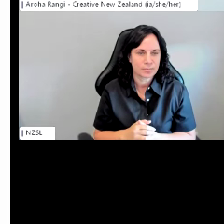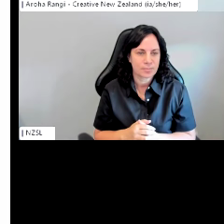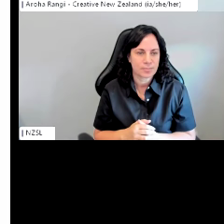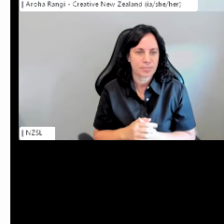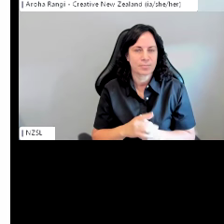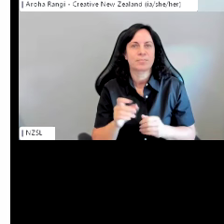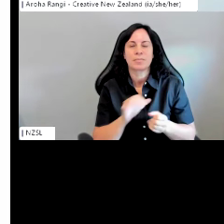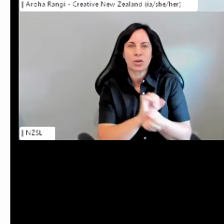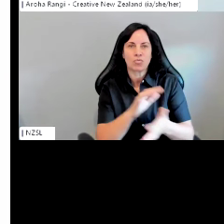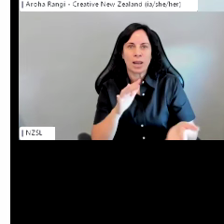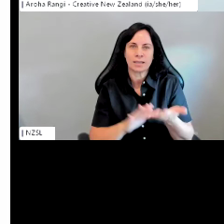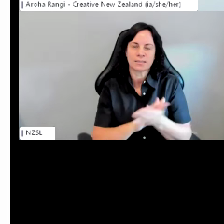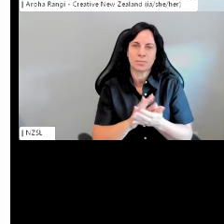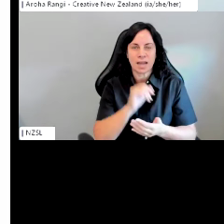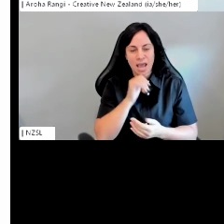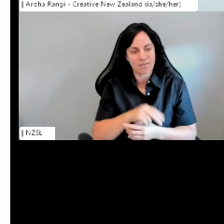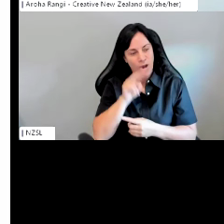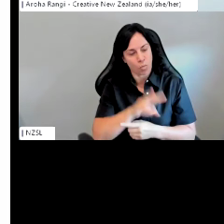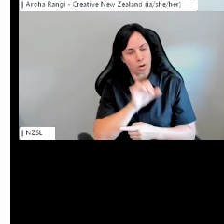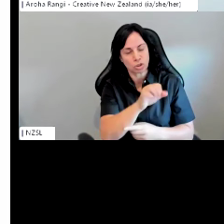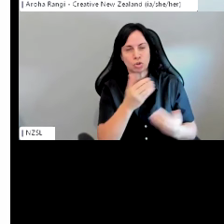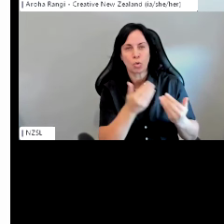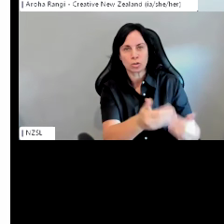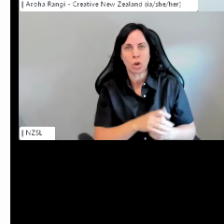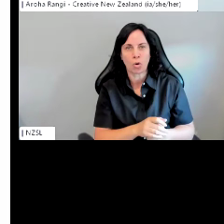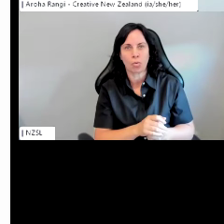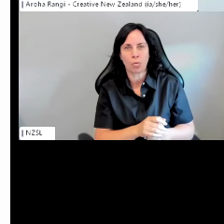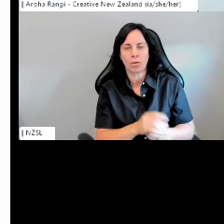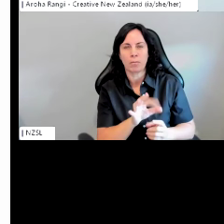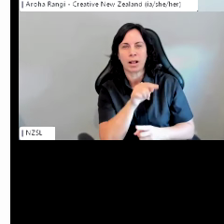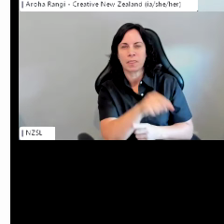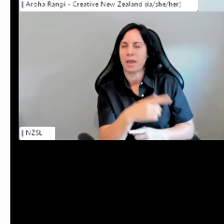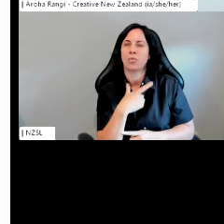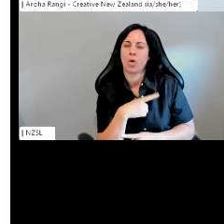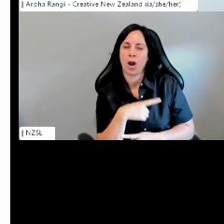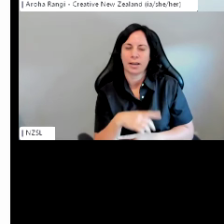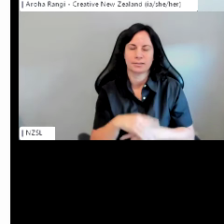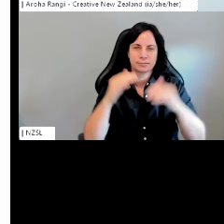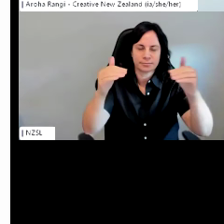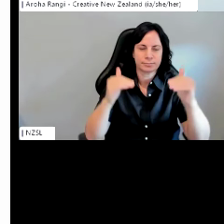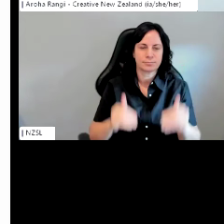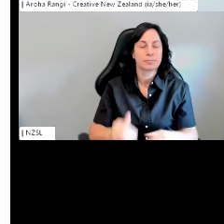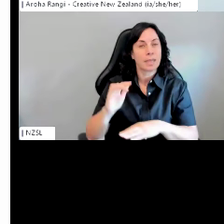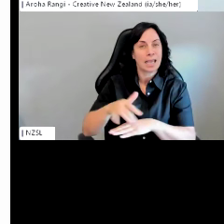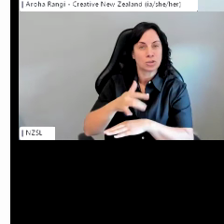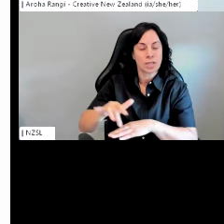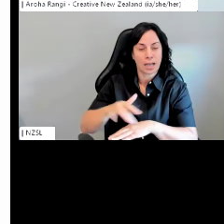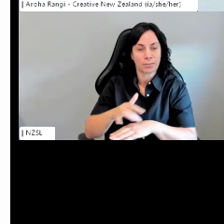it be yours? Um and then entertainment are the odd ones out here because um they put arts and culture